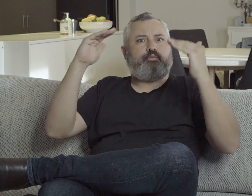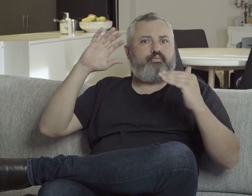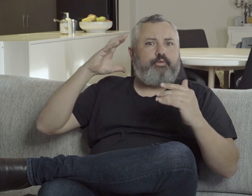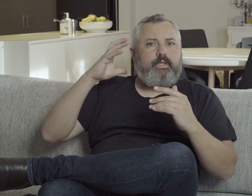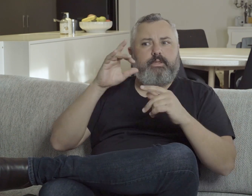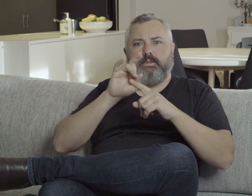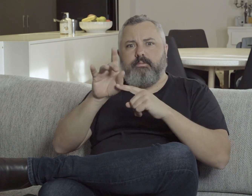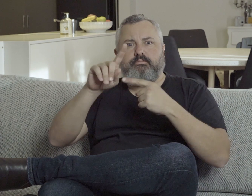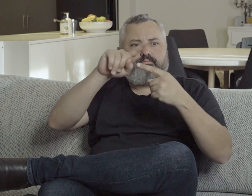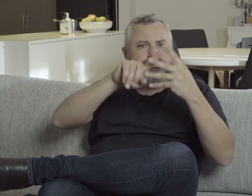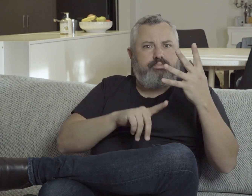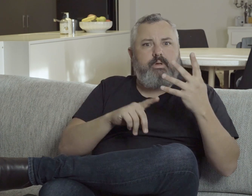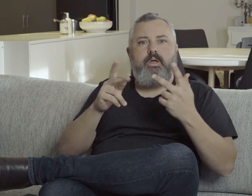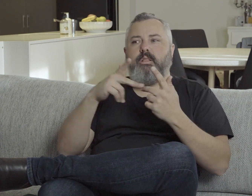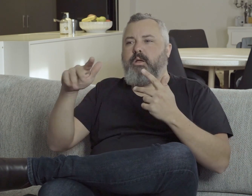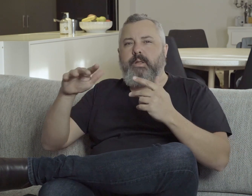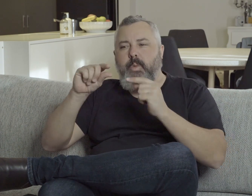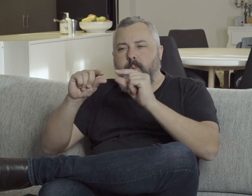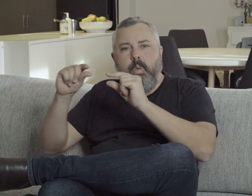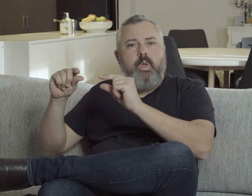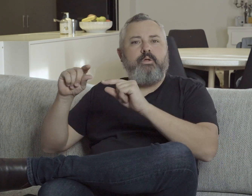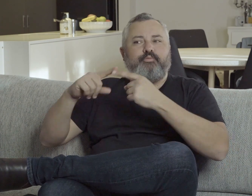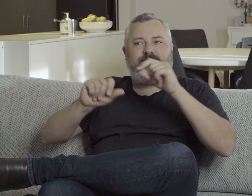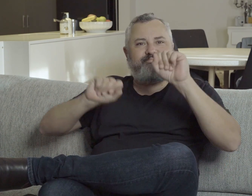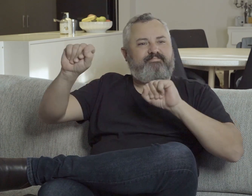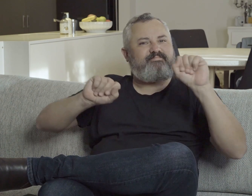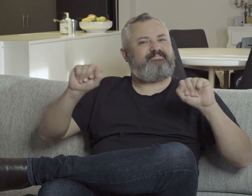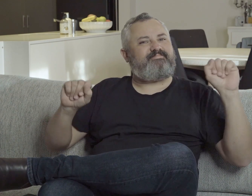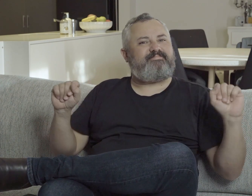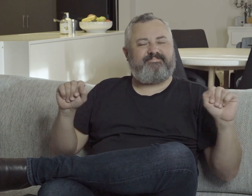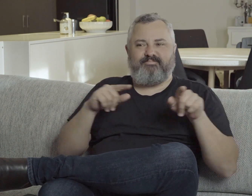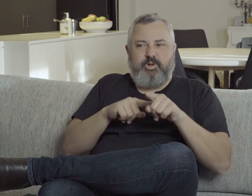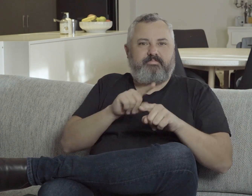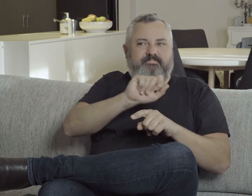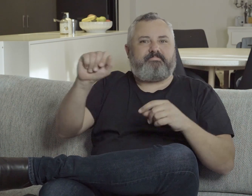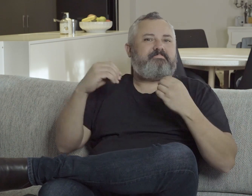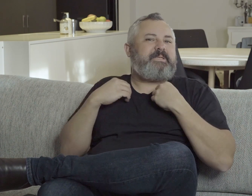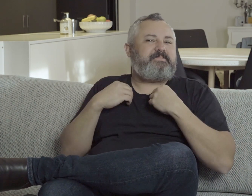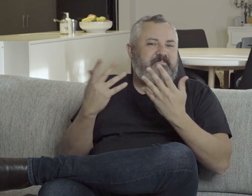When you're deciding on a streaming service, also be aware that some services have access to all the Blockbuster and new release movies.